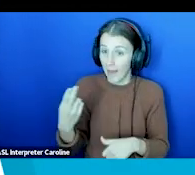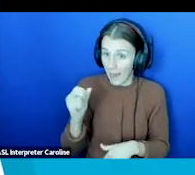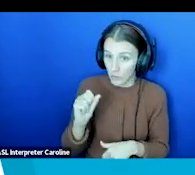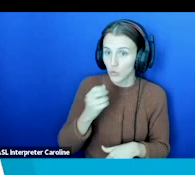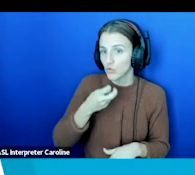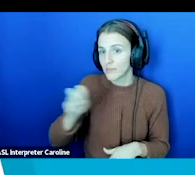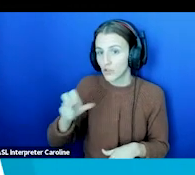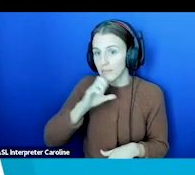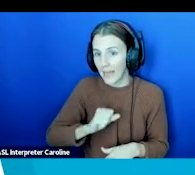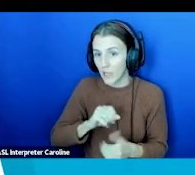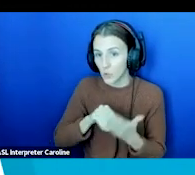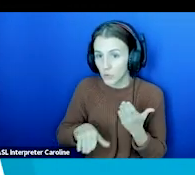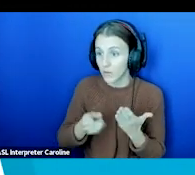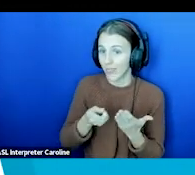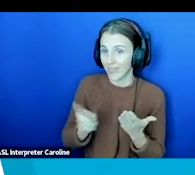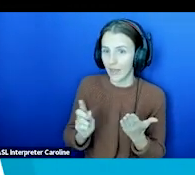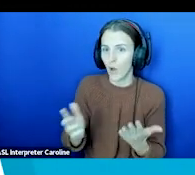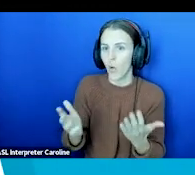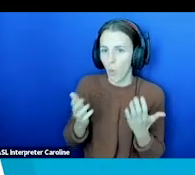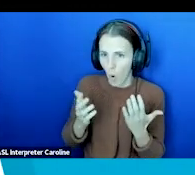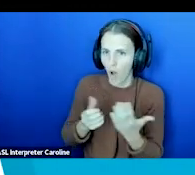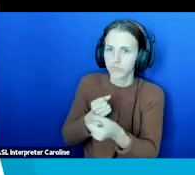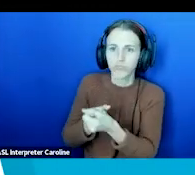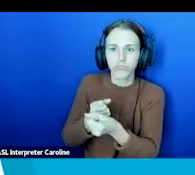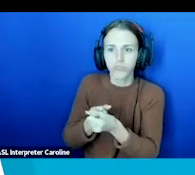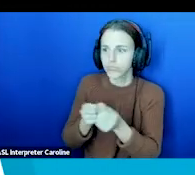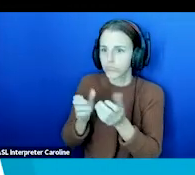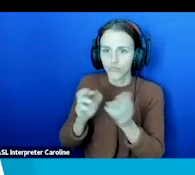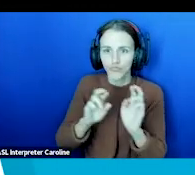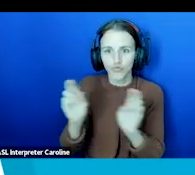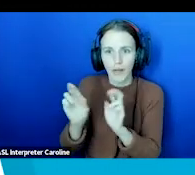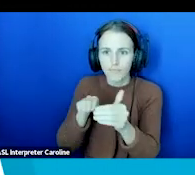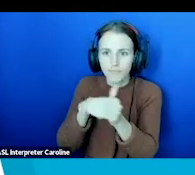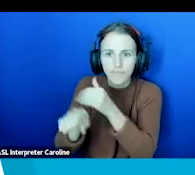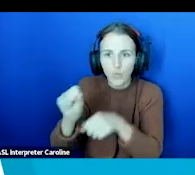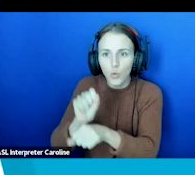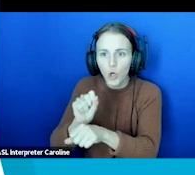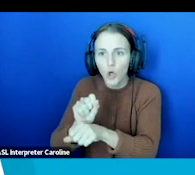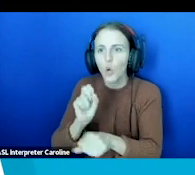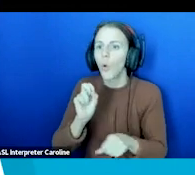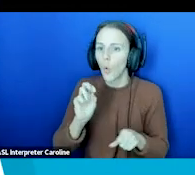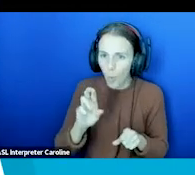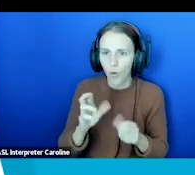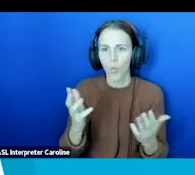SIGNIFICANT PHYSICAL OR MENTAL IMPAIRMENT. IT INCLUDES HIGH SCHOOL